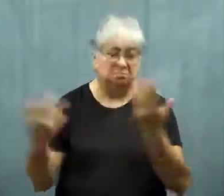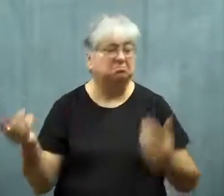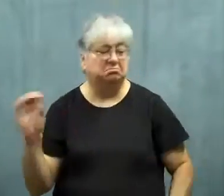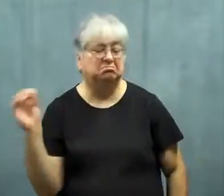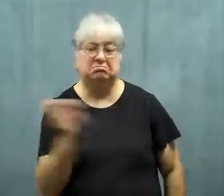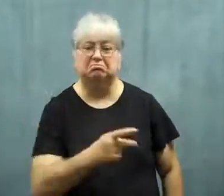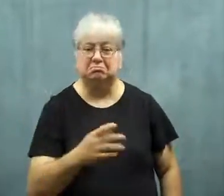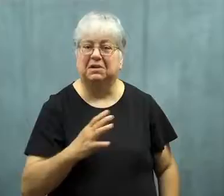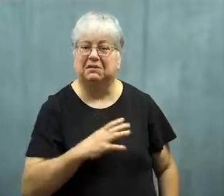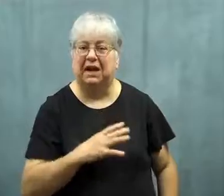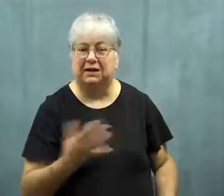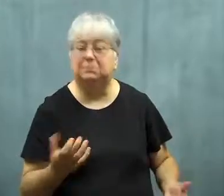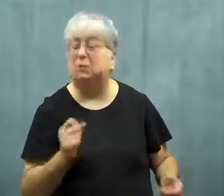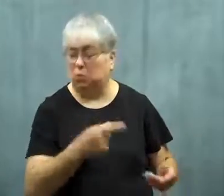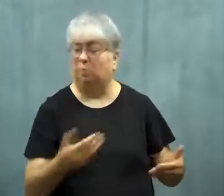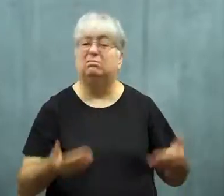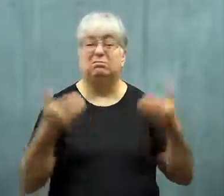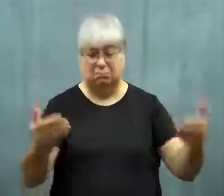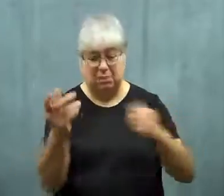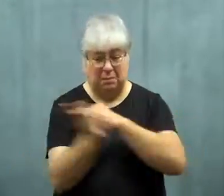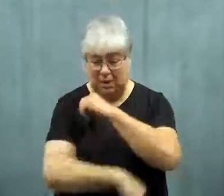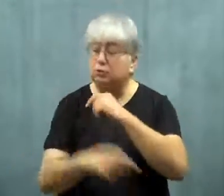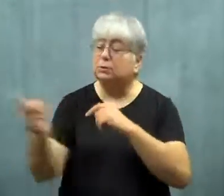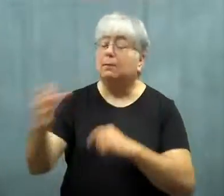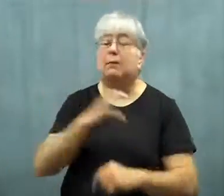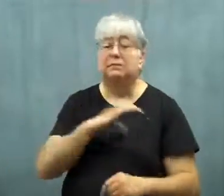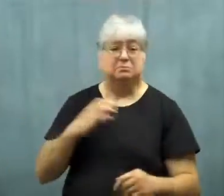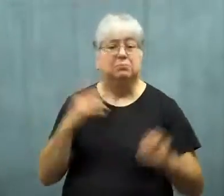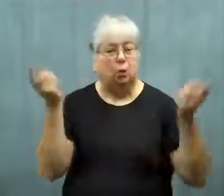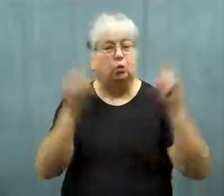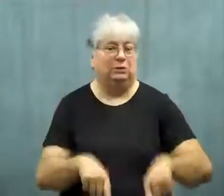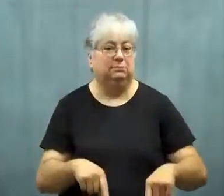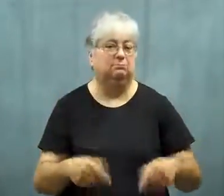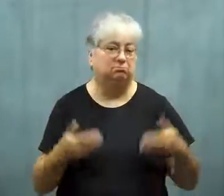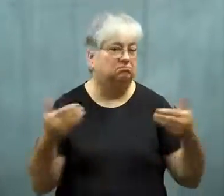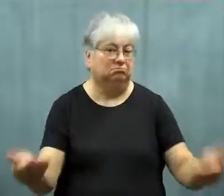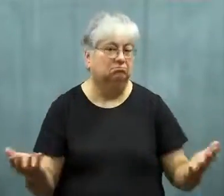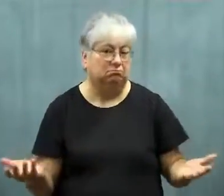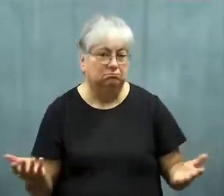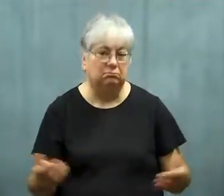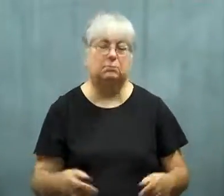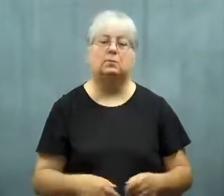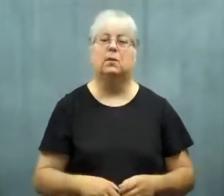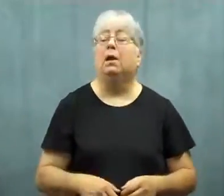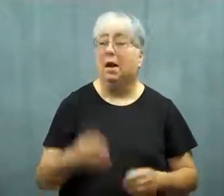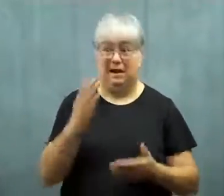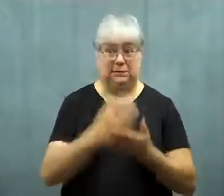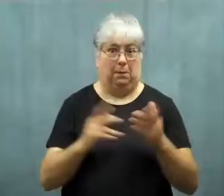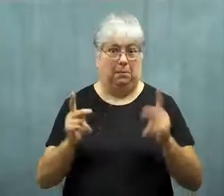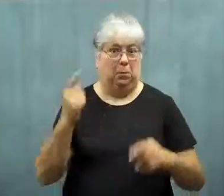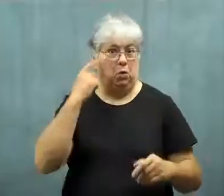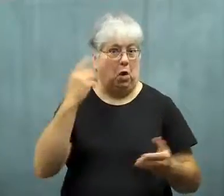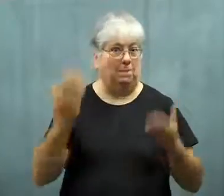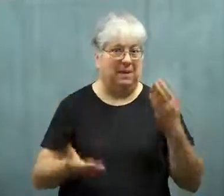Permission was granted.